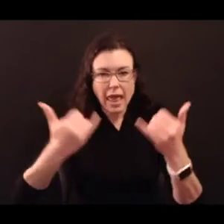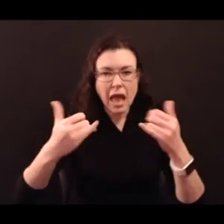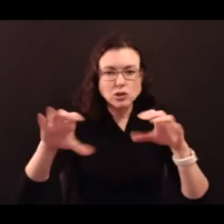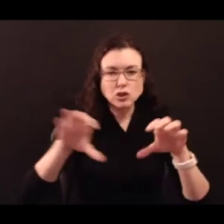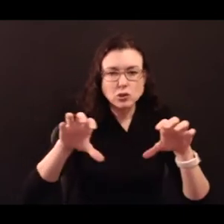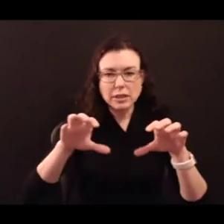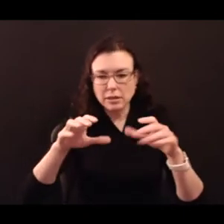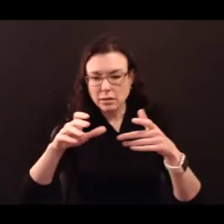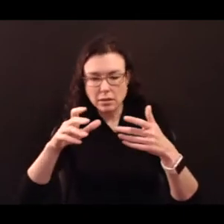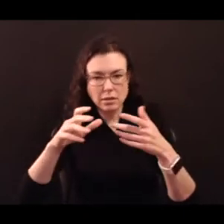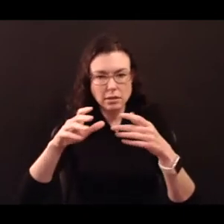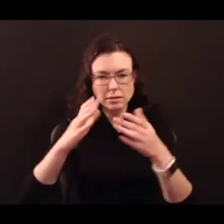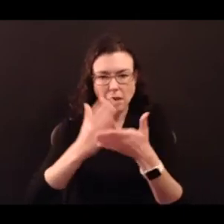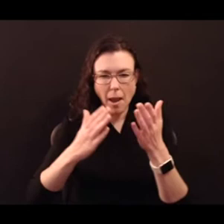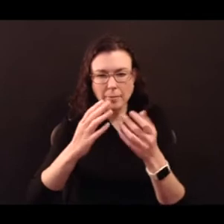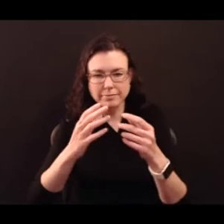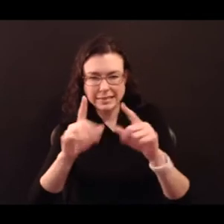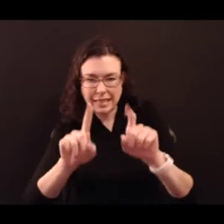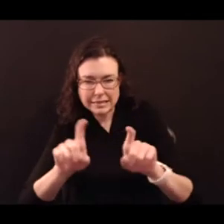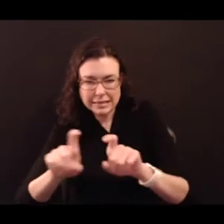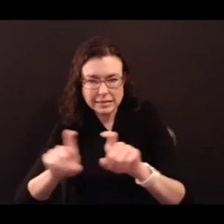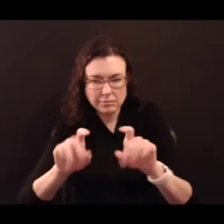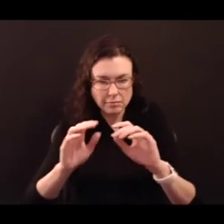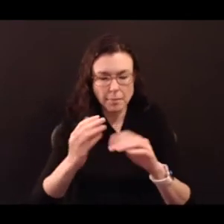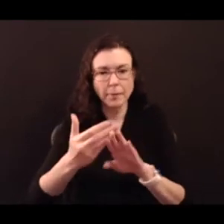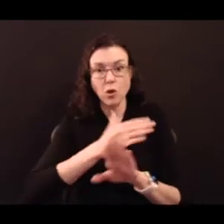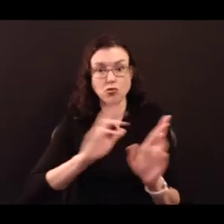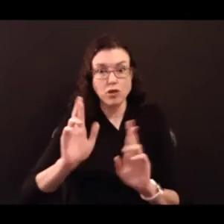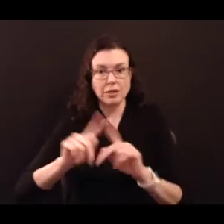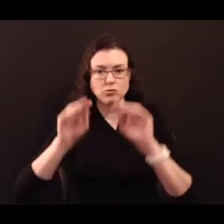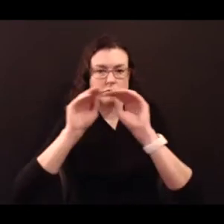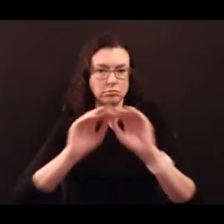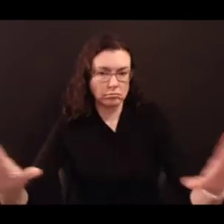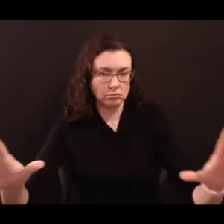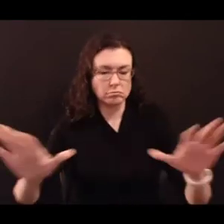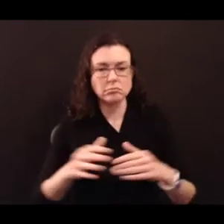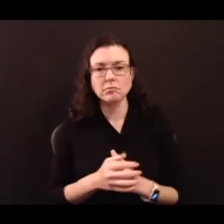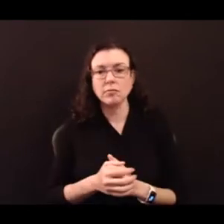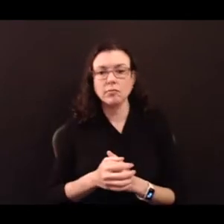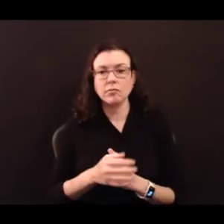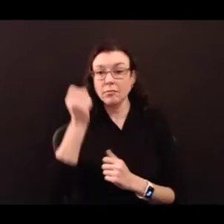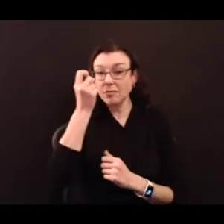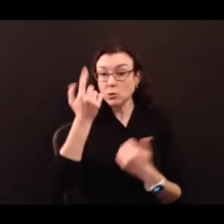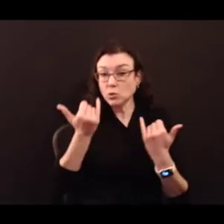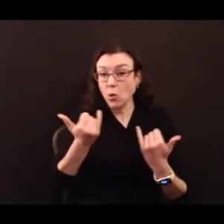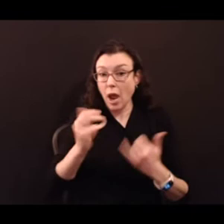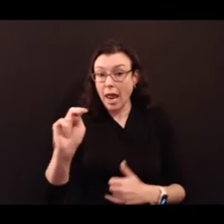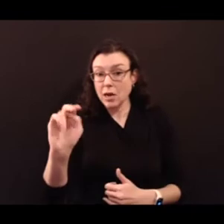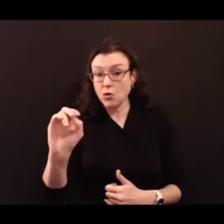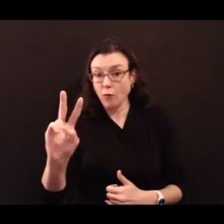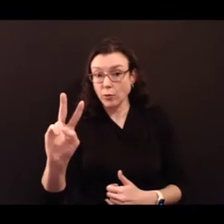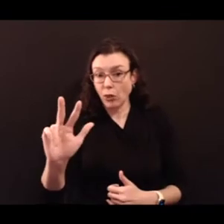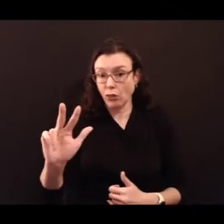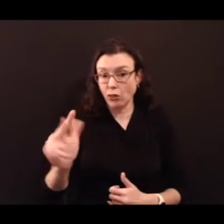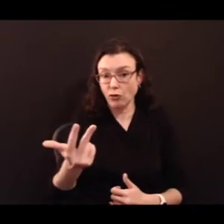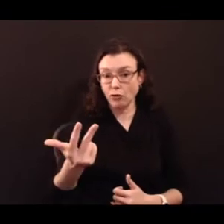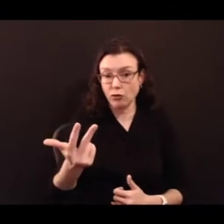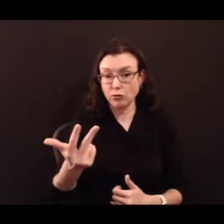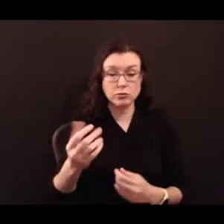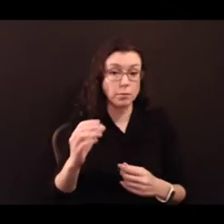now doing some testing prior to disseminating the survey. Note that today is November 3,